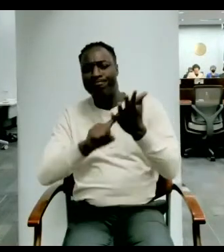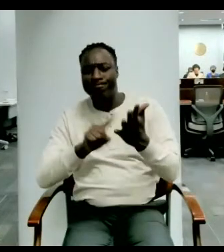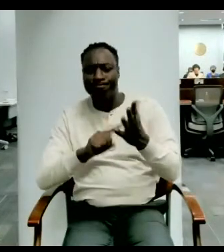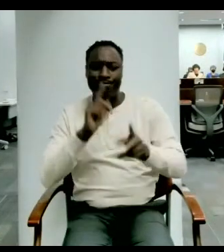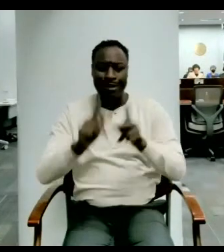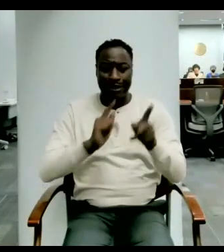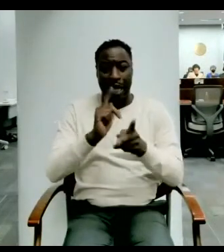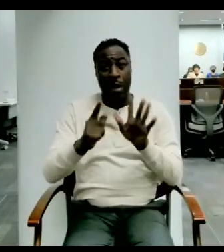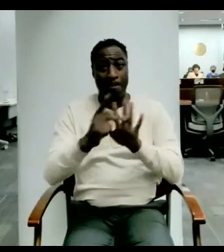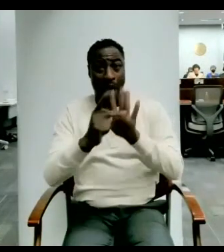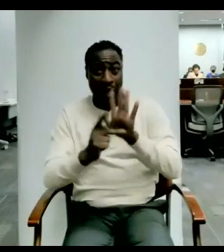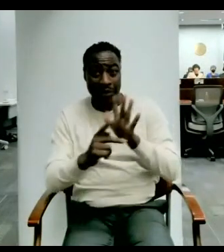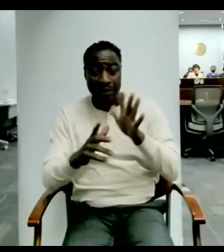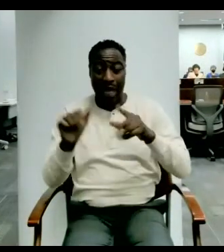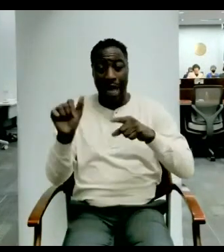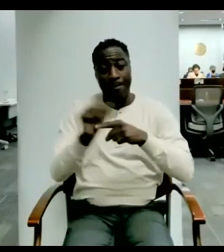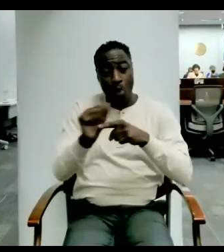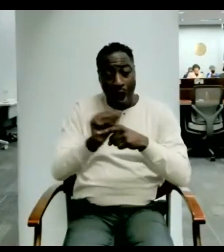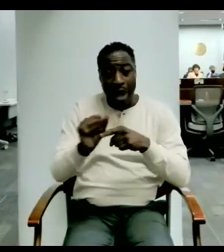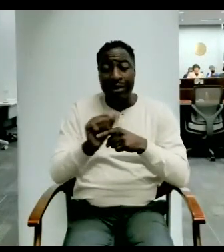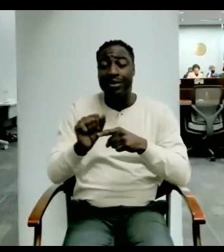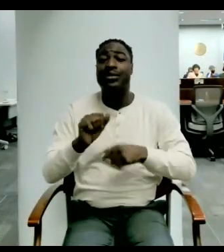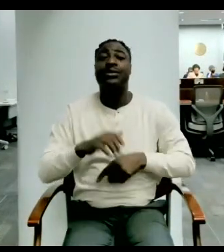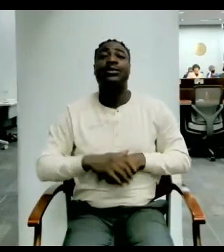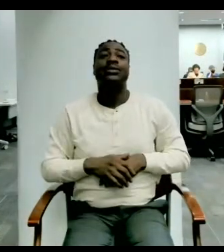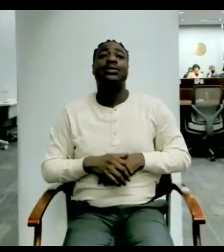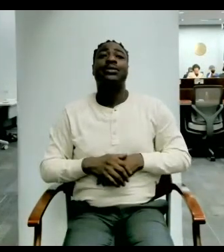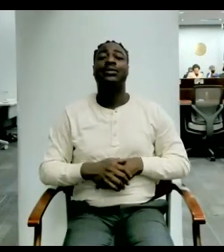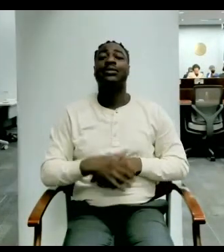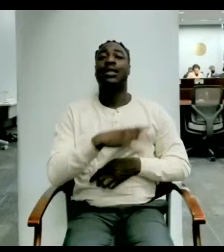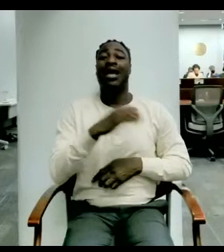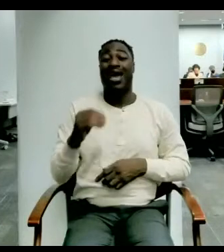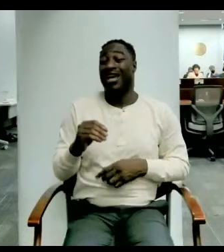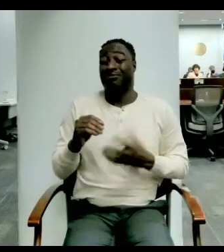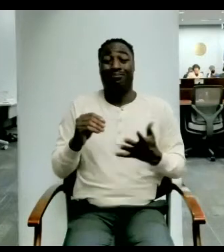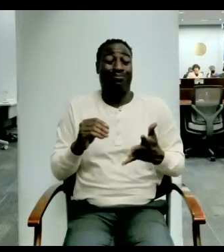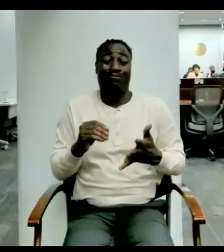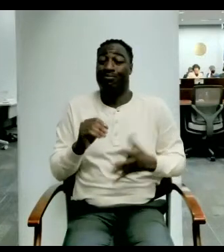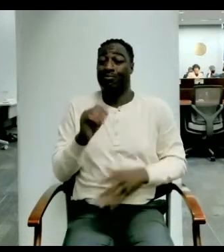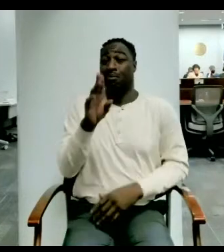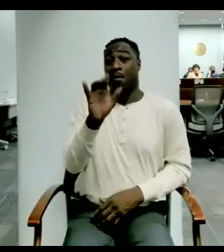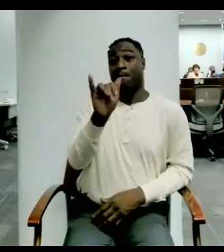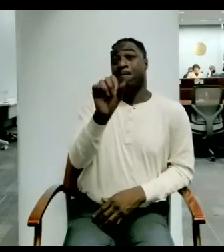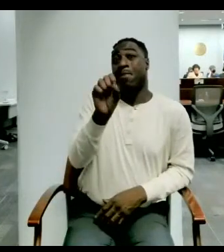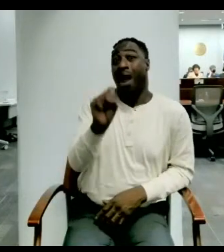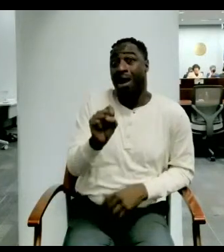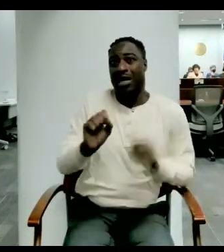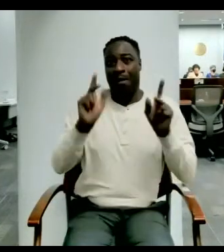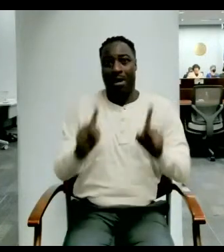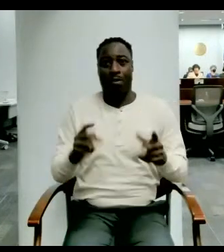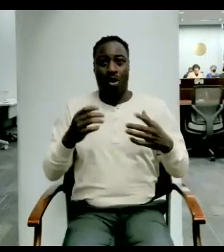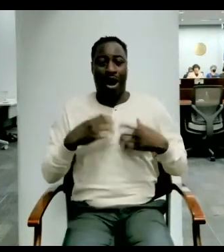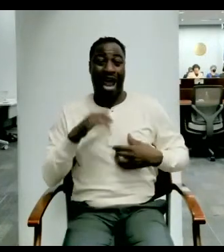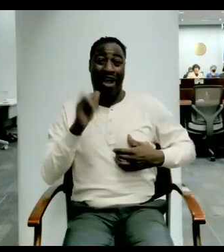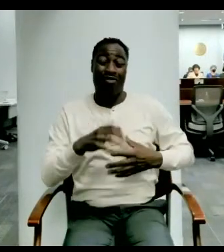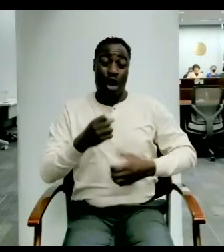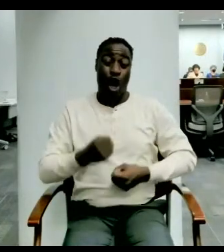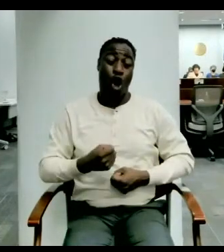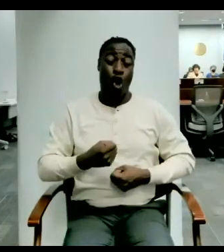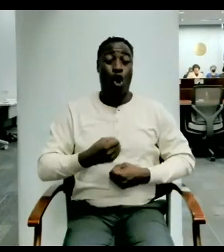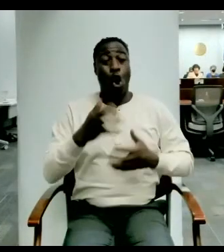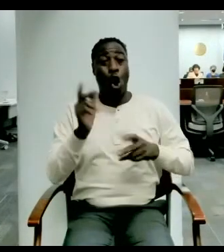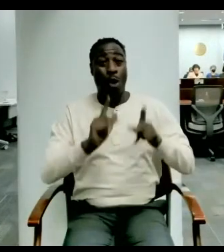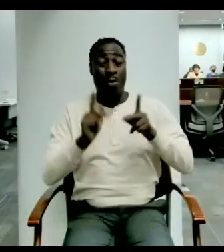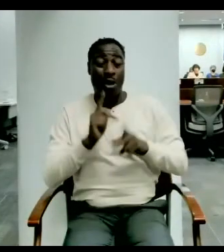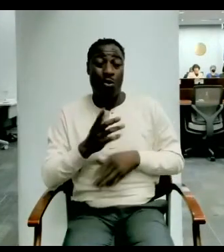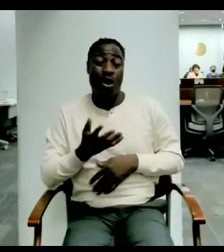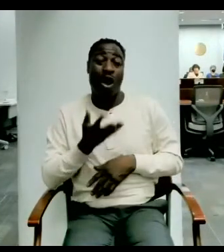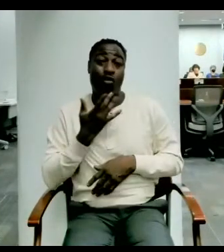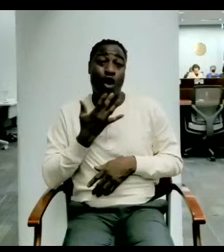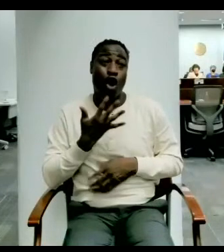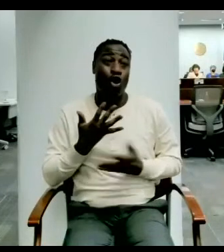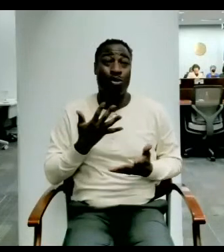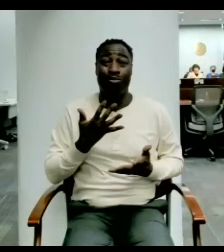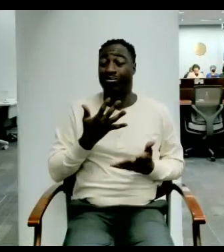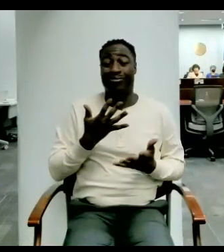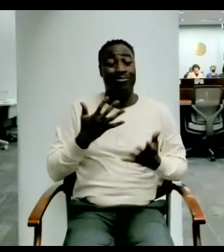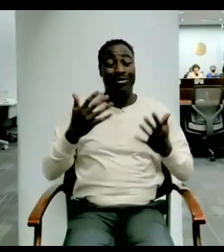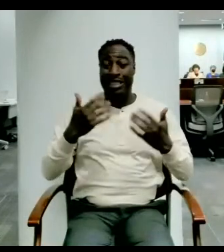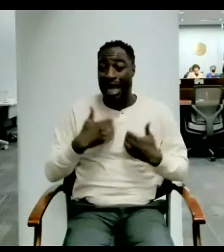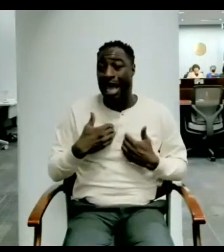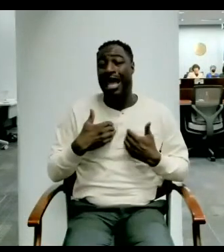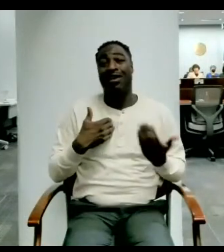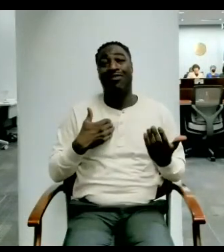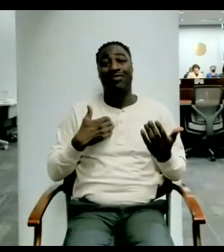and practices and biases and implicit biases, that drive people of color into dead end jobs,